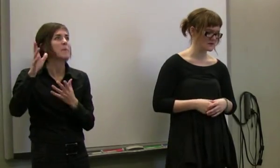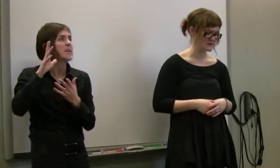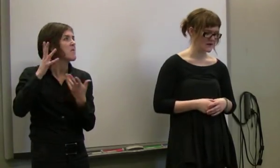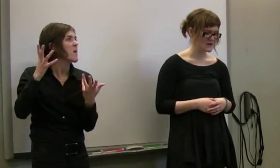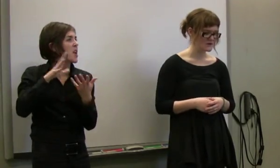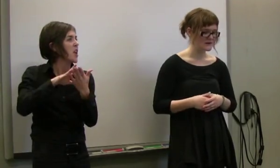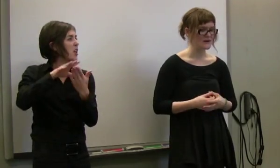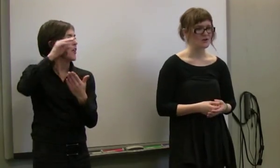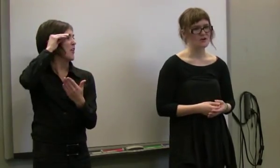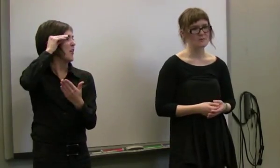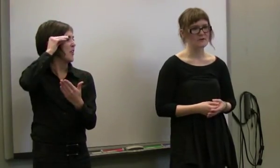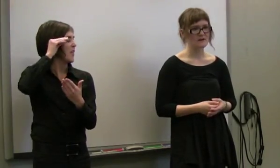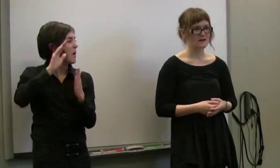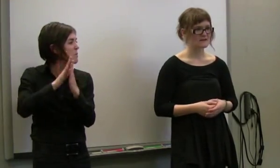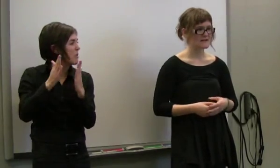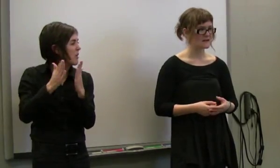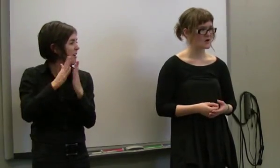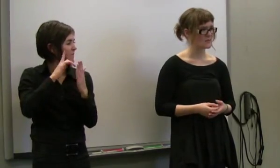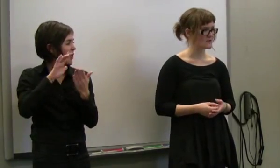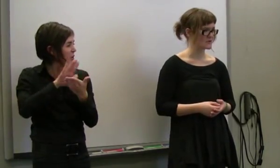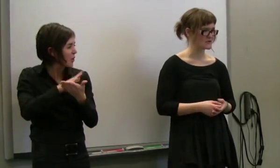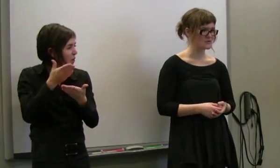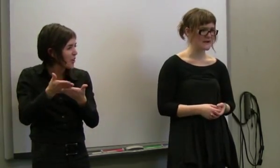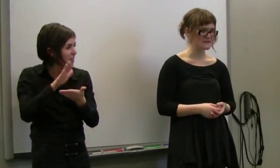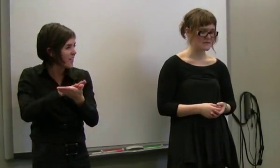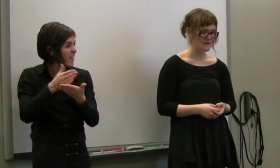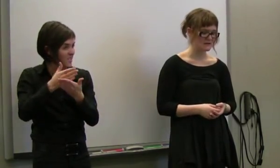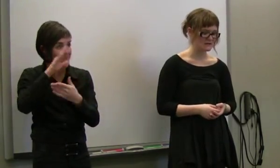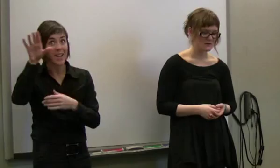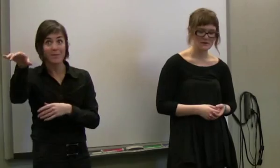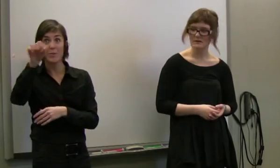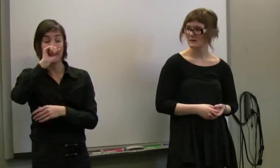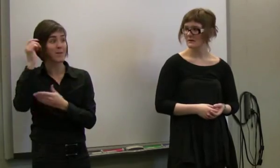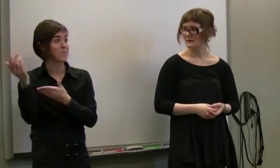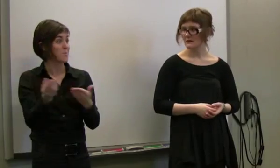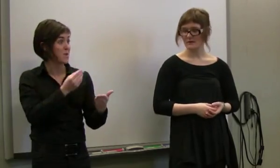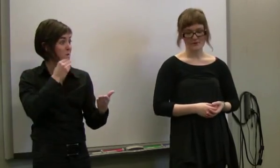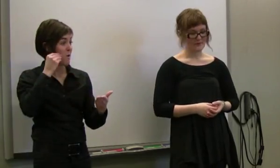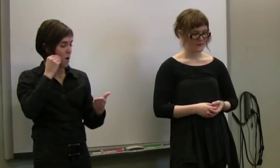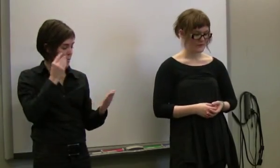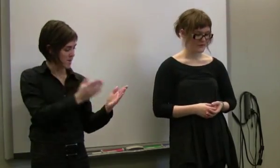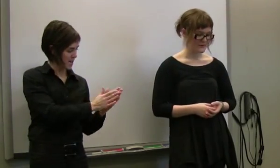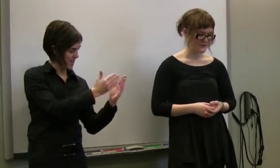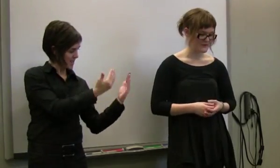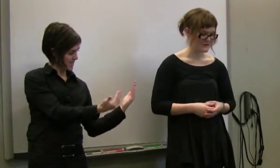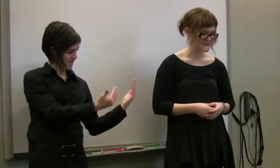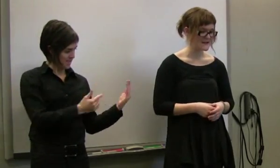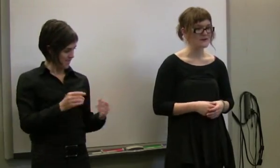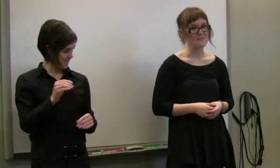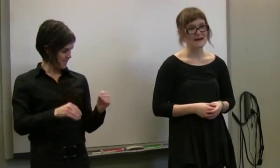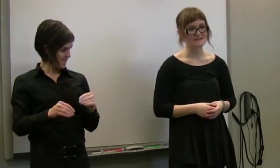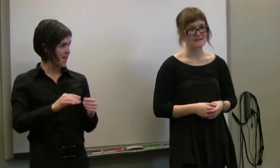You can get a cookbook and take it home and learn a new recipe.